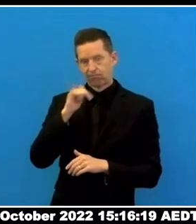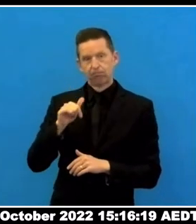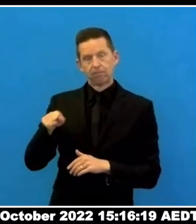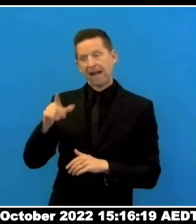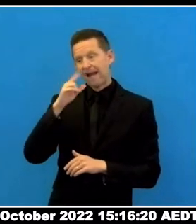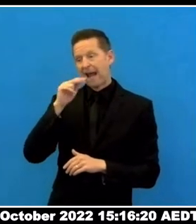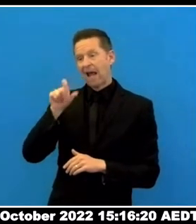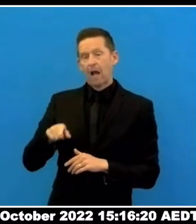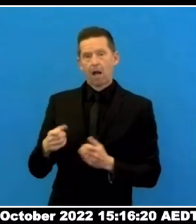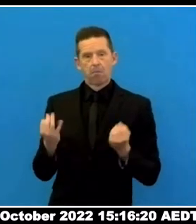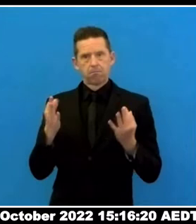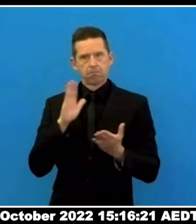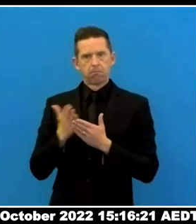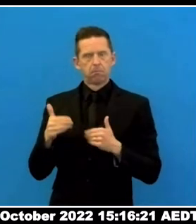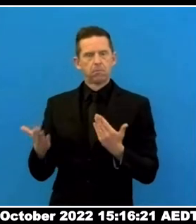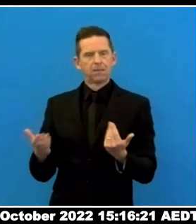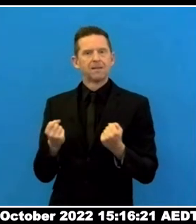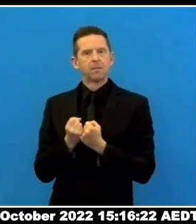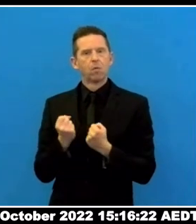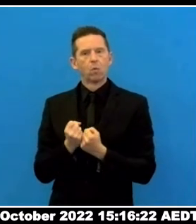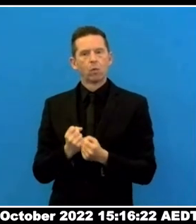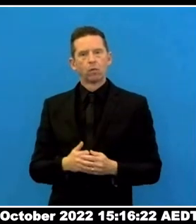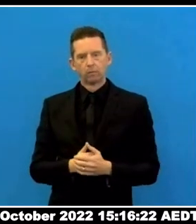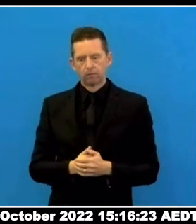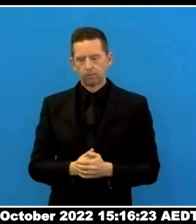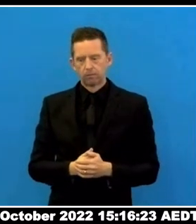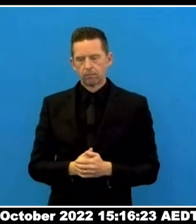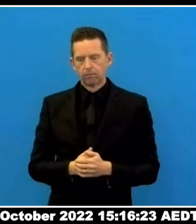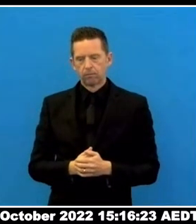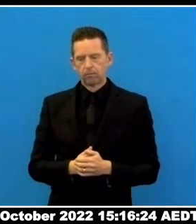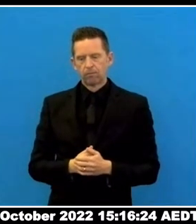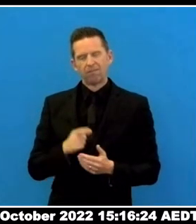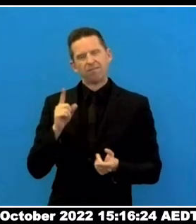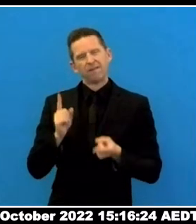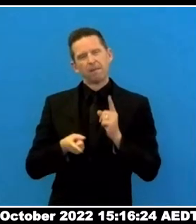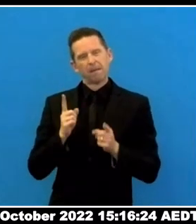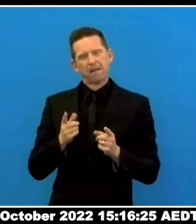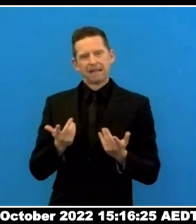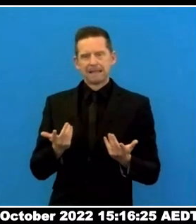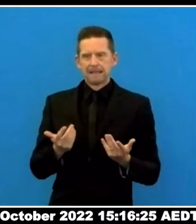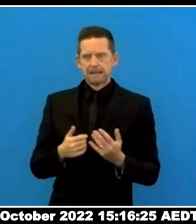Sometimes this makes me wonder if being treated like you know,